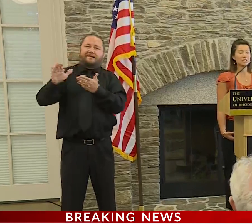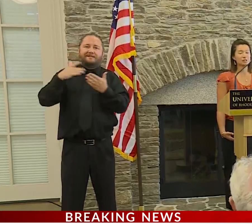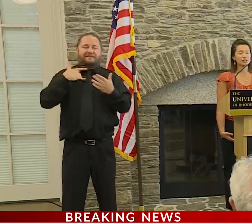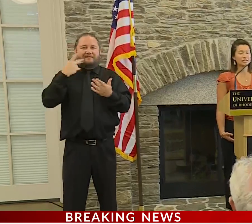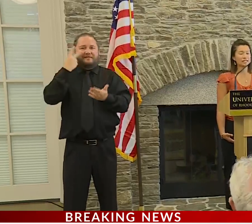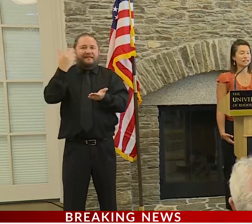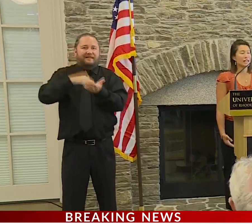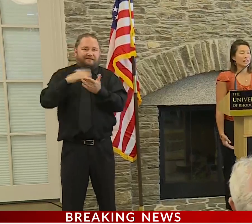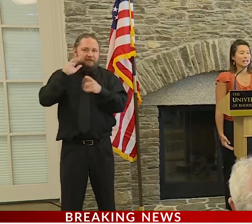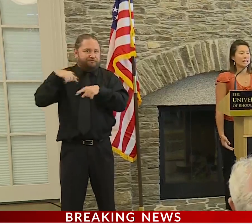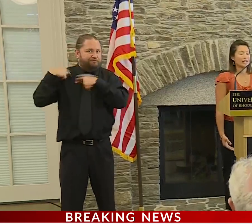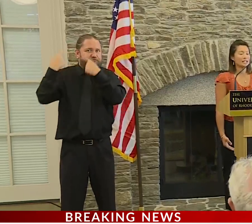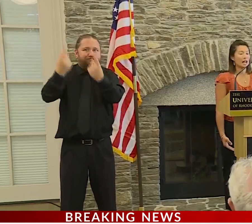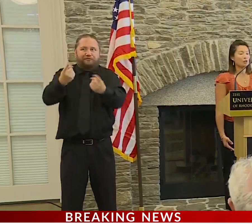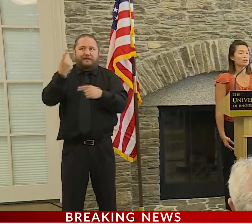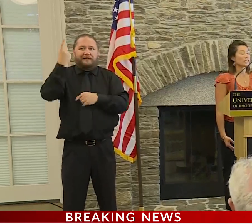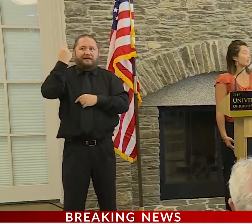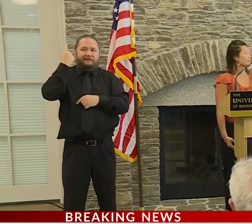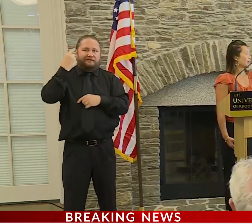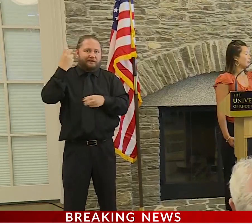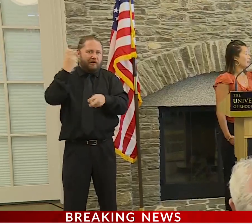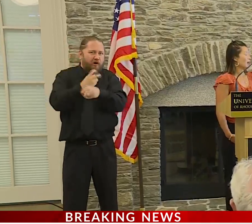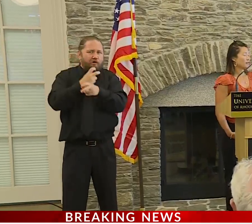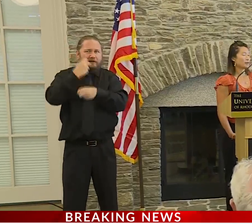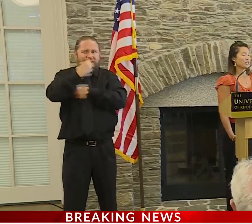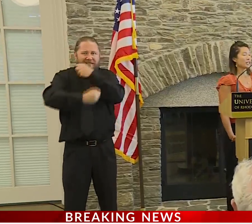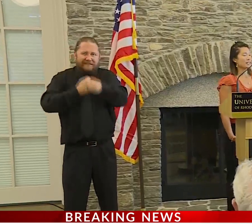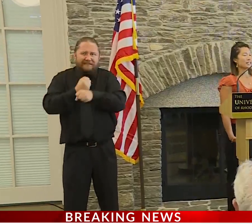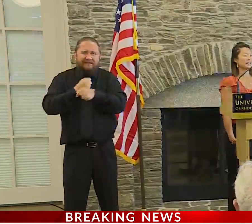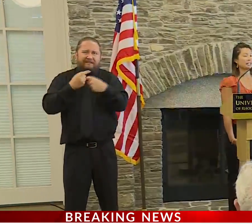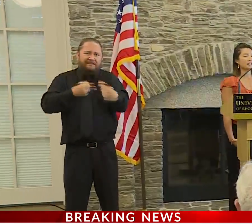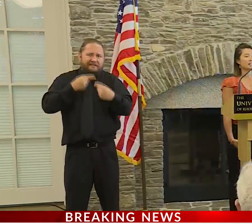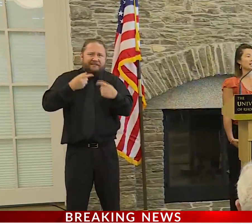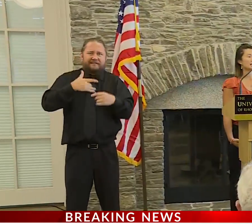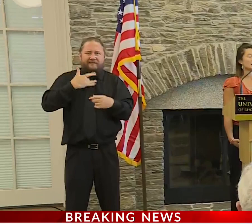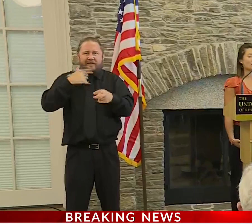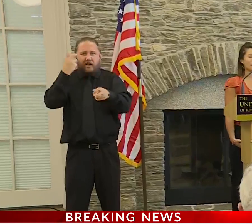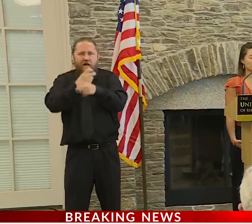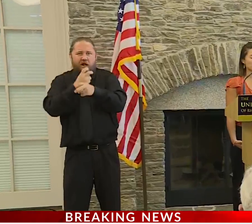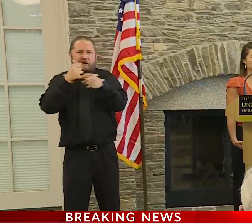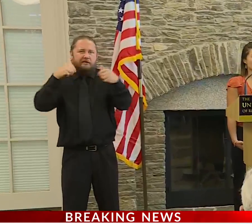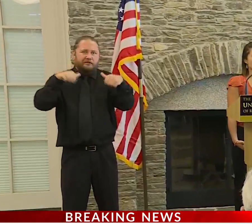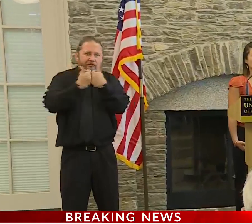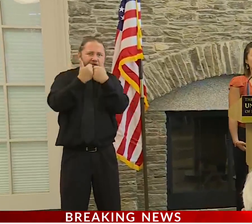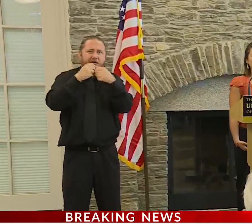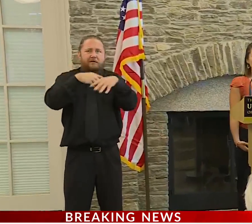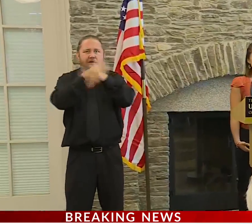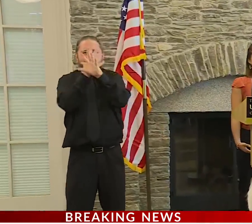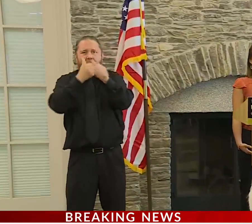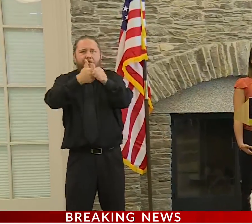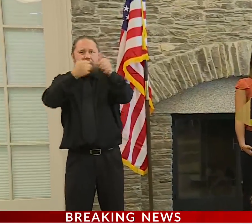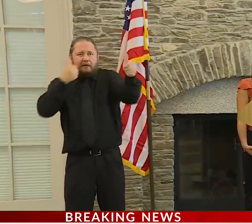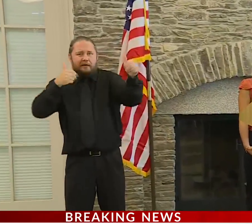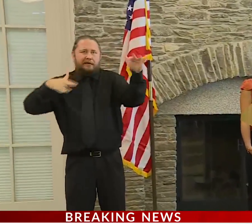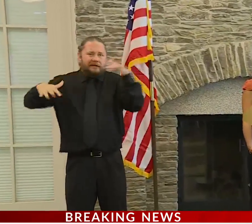CAMPUS IN A SAFE ENVIRONMENT, GIVEN THE CORONAVIRUS. IT'S BEEN SUCH A DIFFICULT YEAR FOR US TO STUDENTS. AND I REALLY